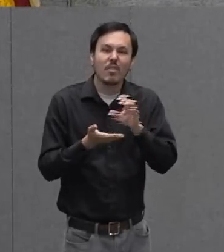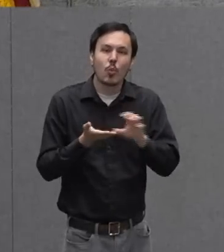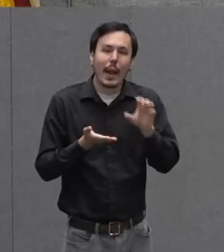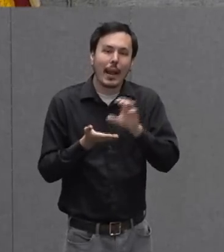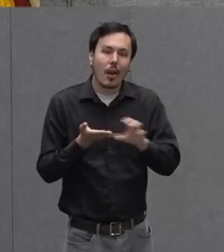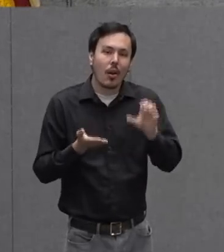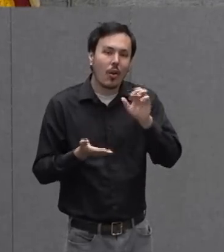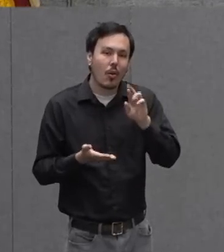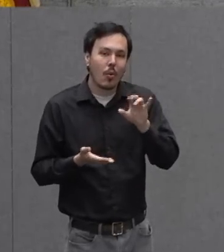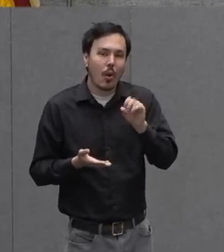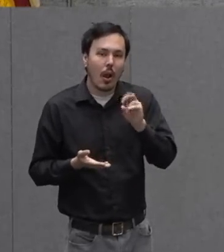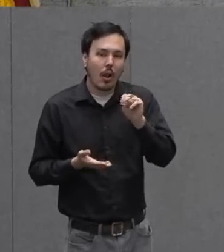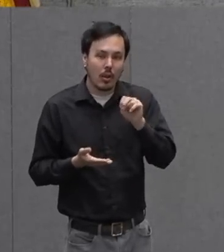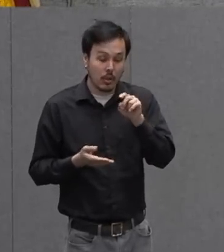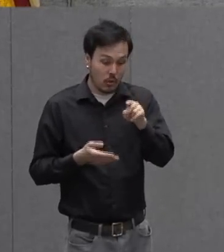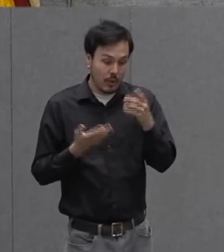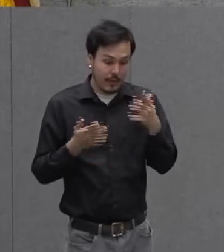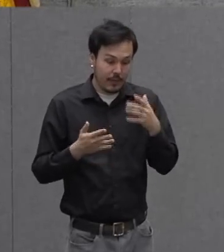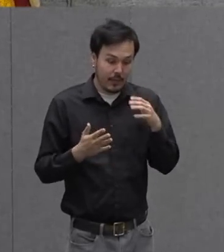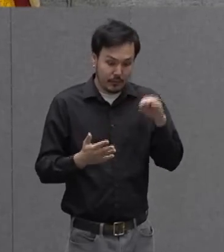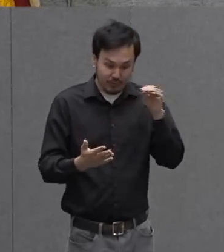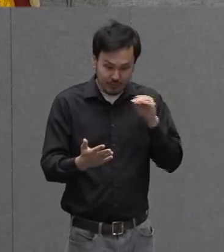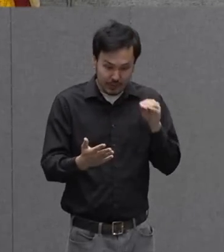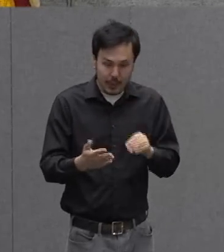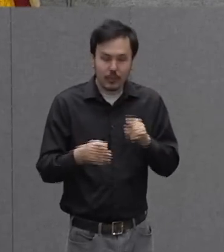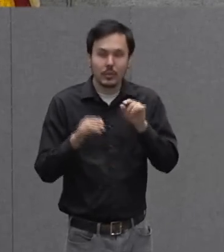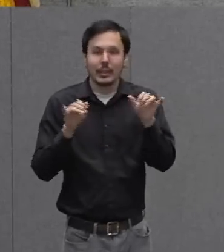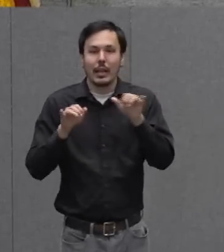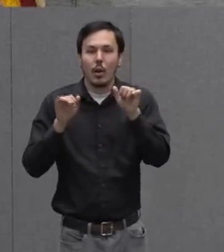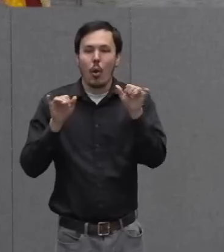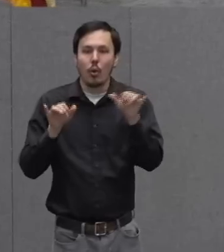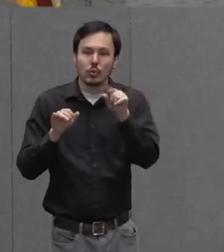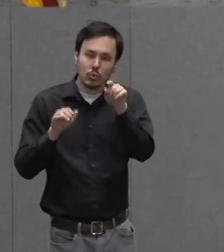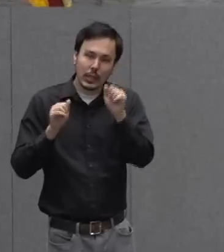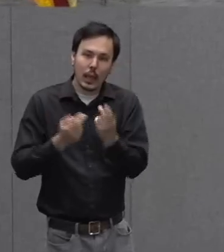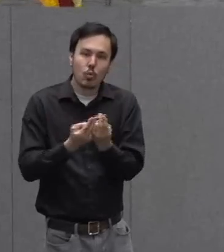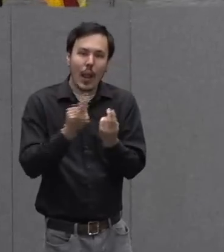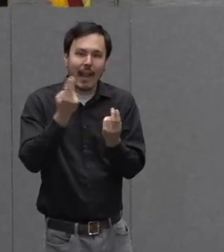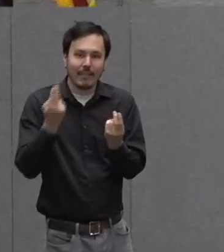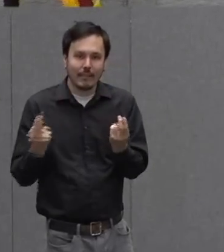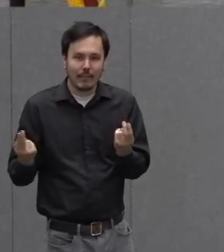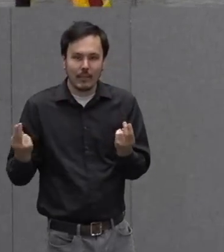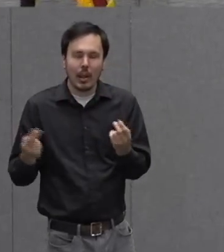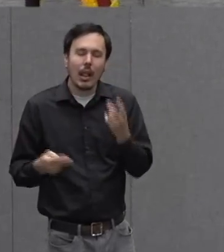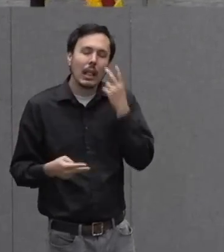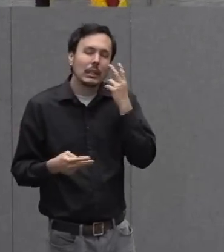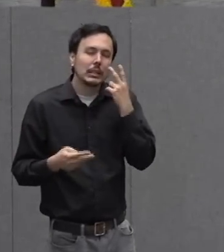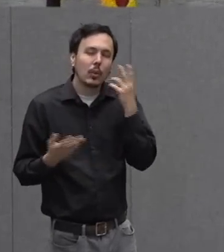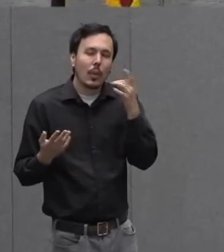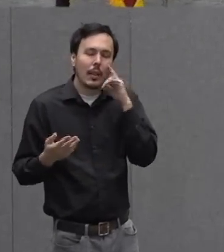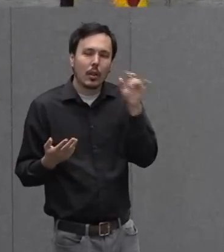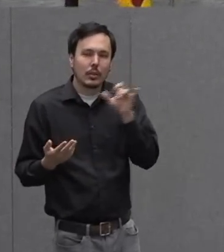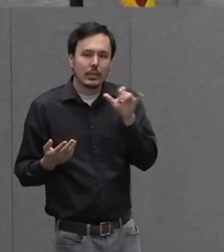you could also graph it. So let's take a look of what that might look like. And remember we said that there were 22 altogether.